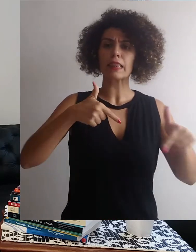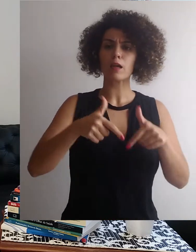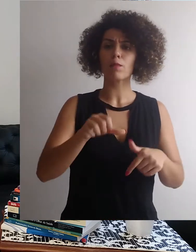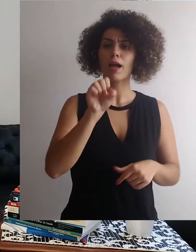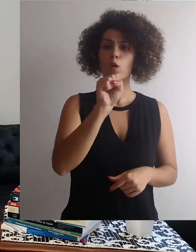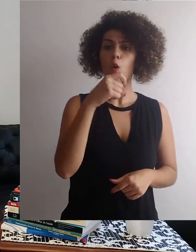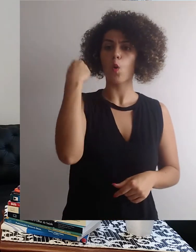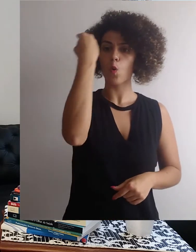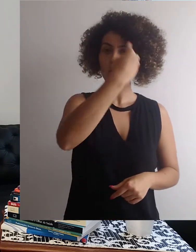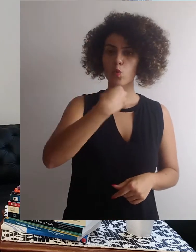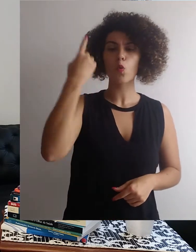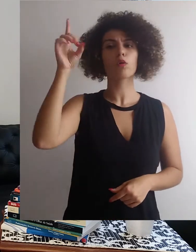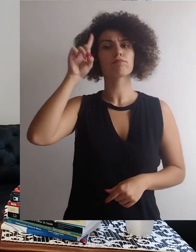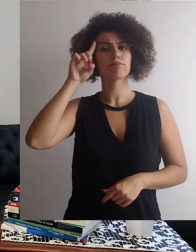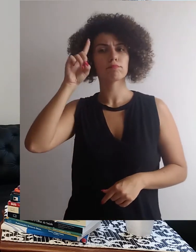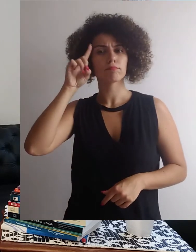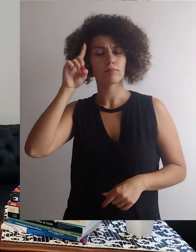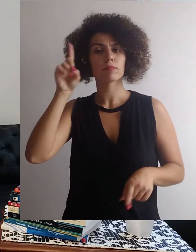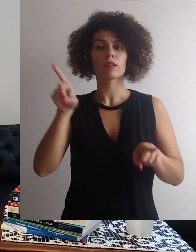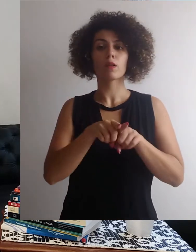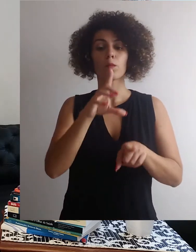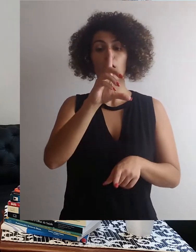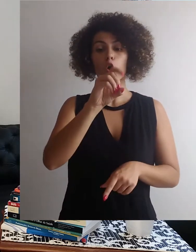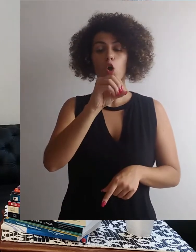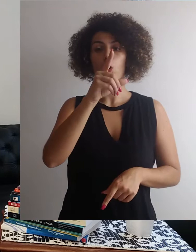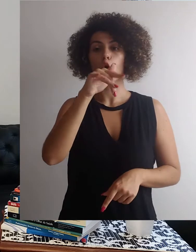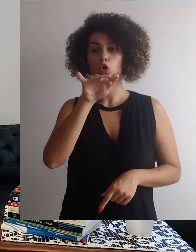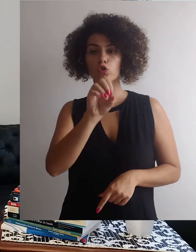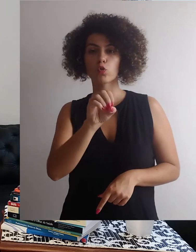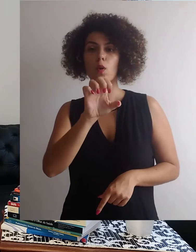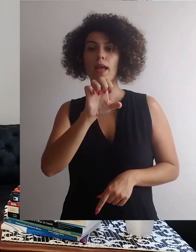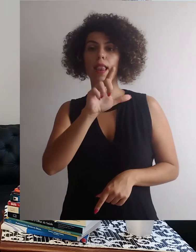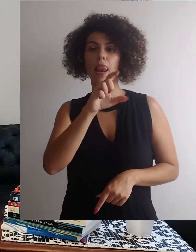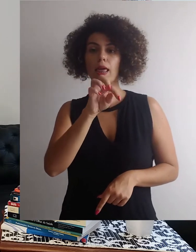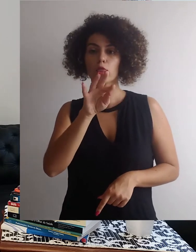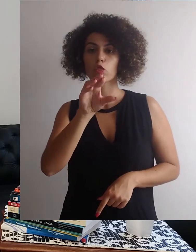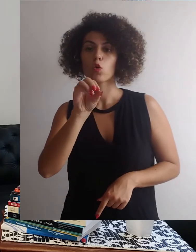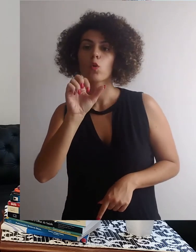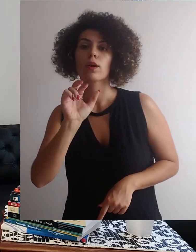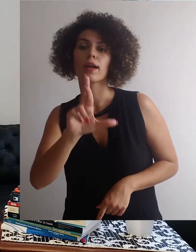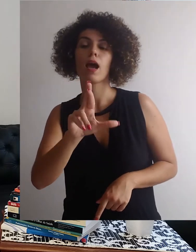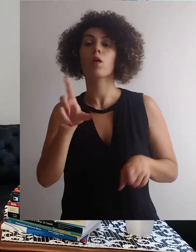maternity leave, the work card, the 8-hour day and the electoral code, in